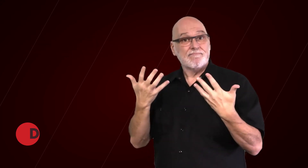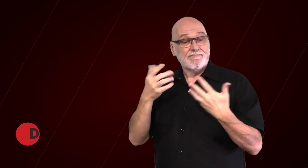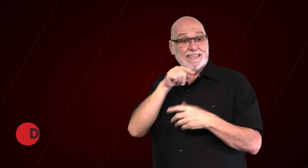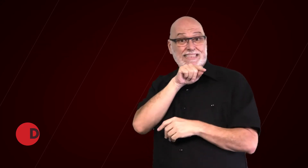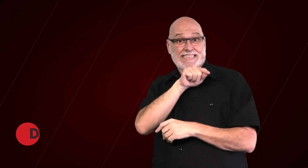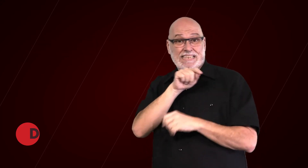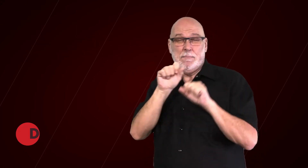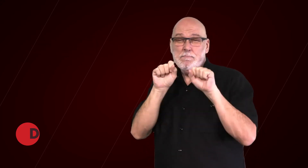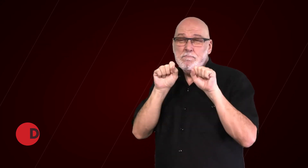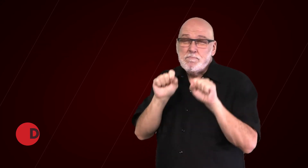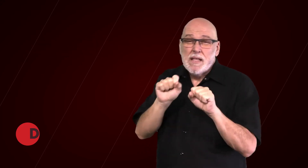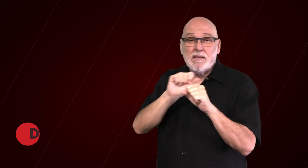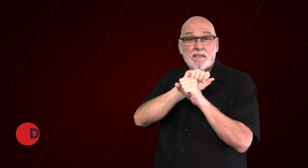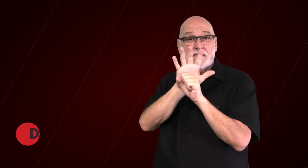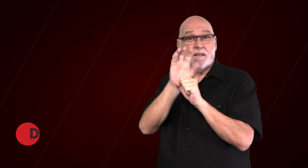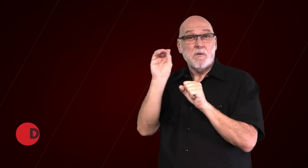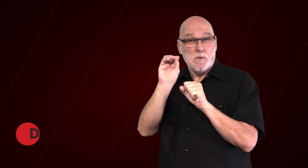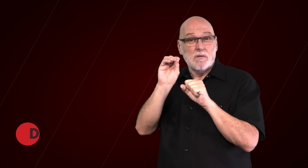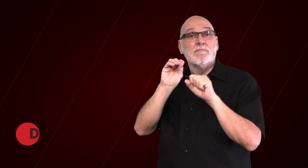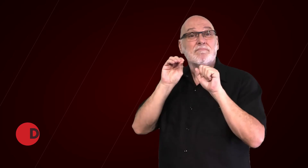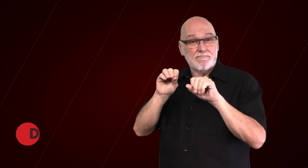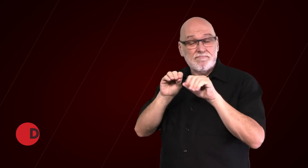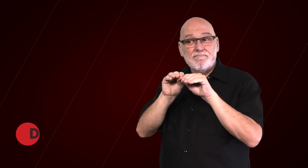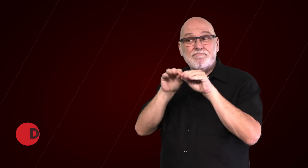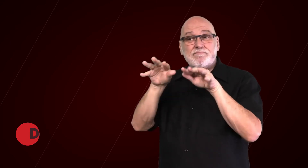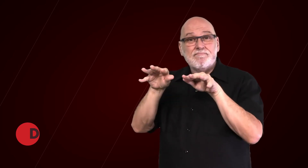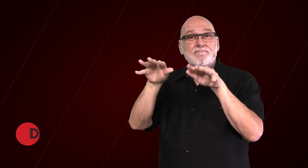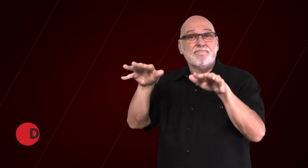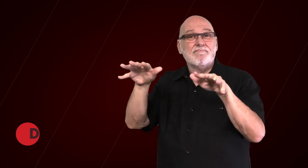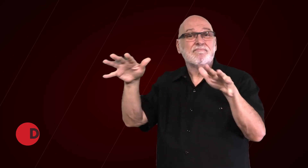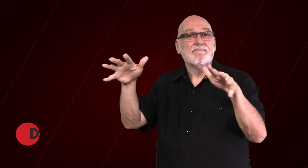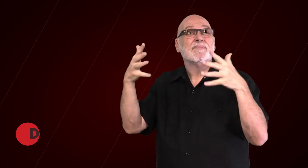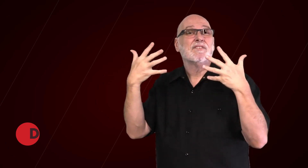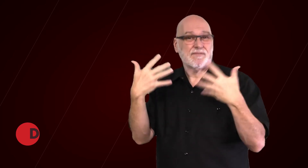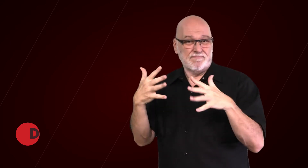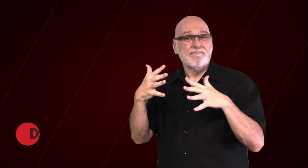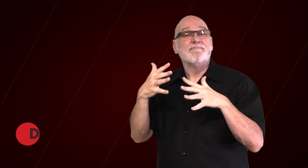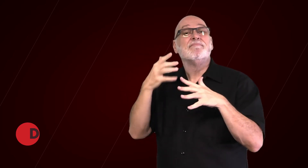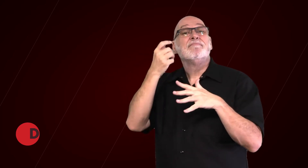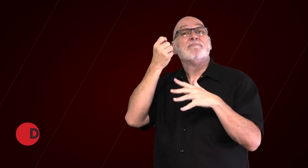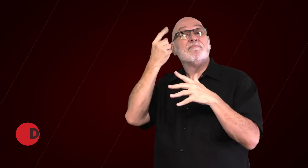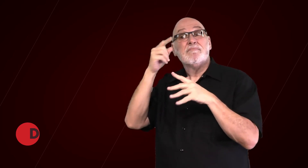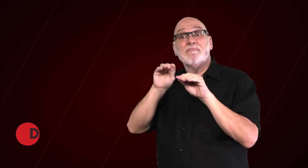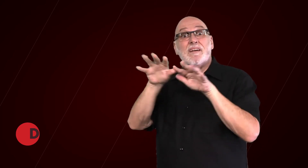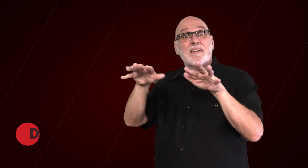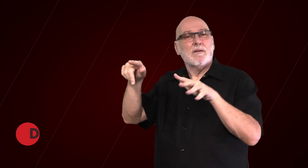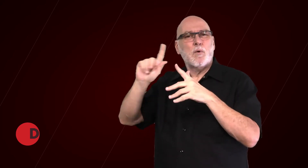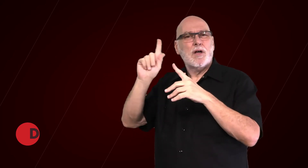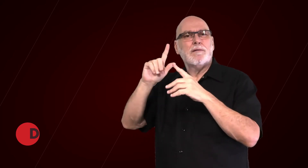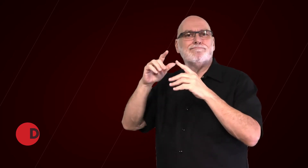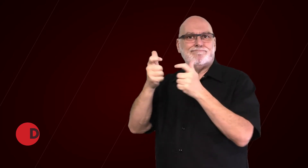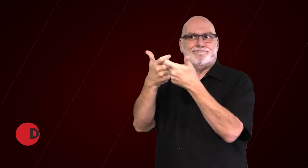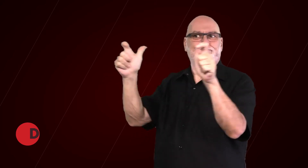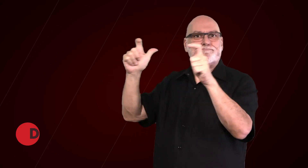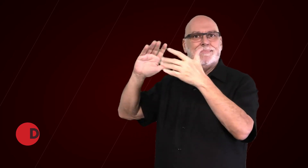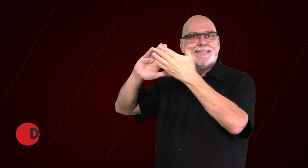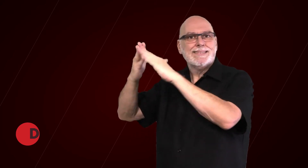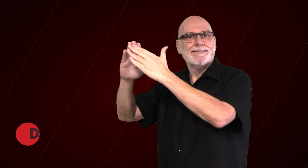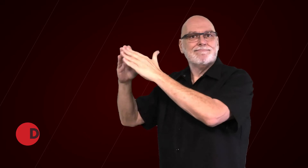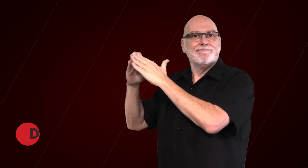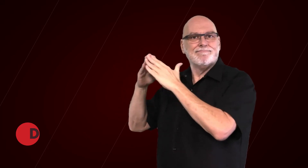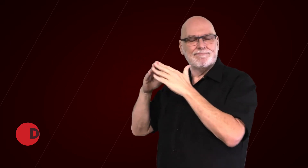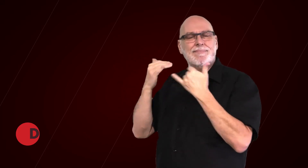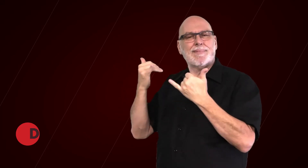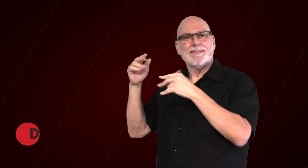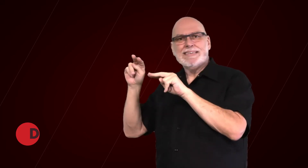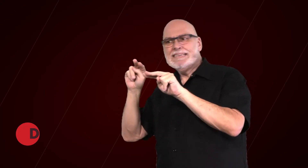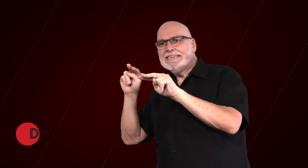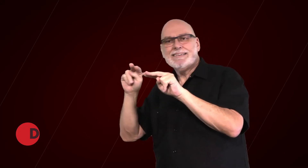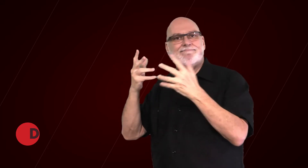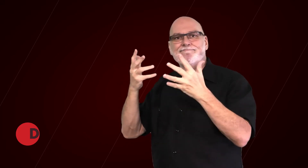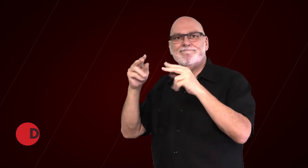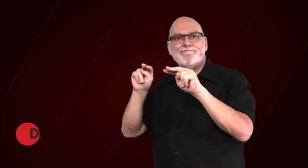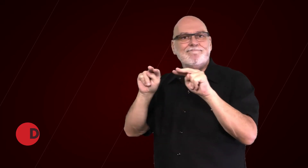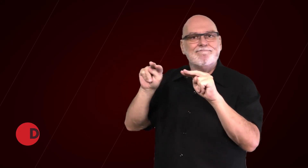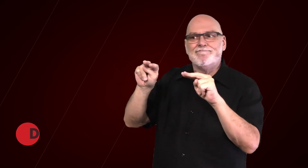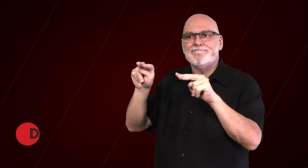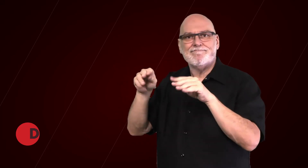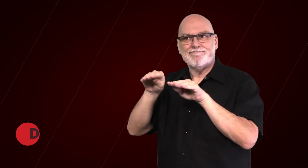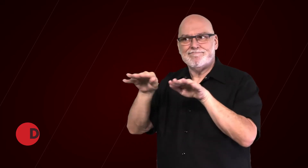It may have circulated and evolved in a population with little surveillance